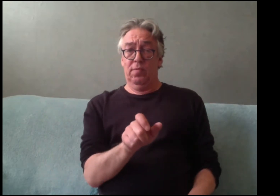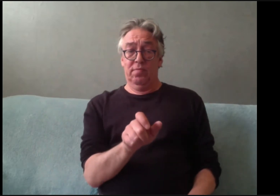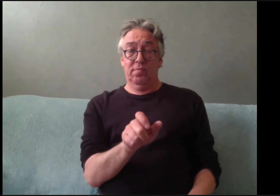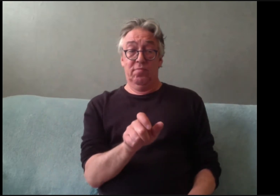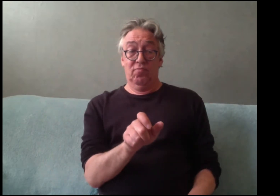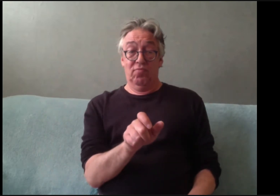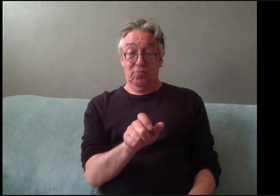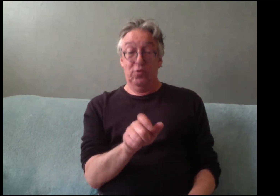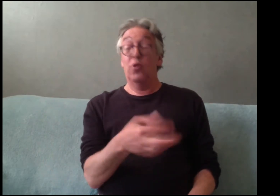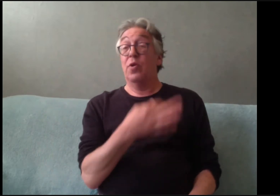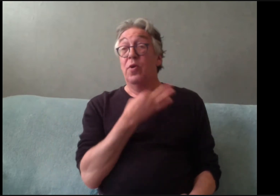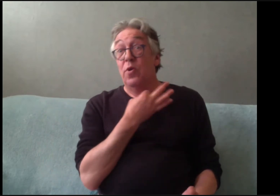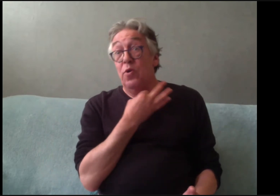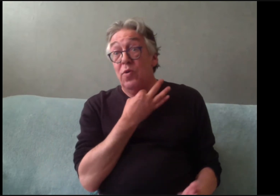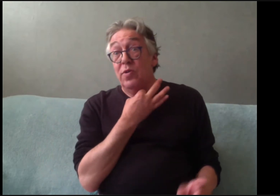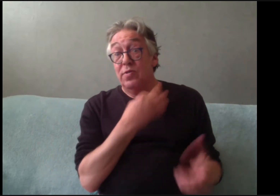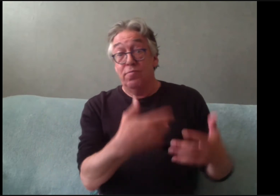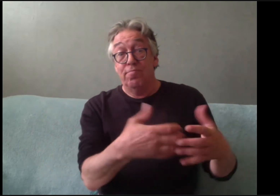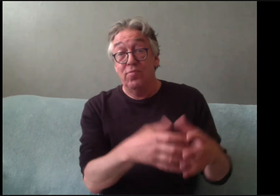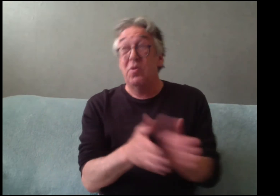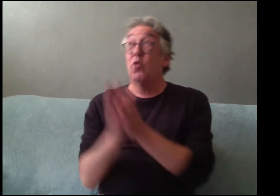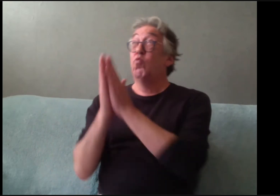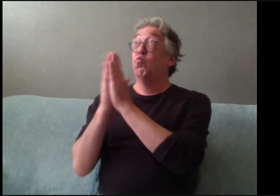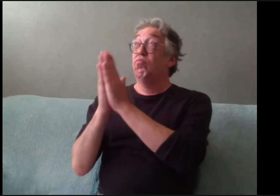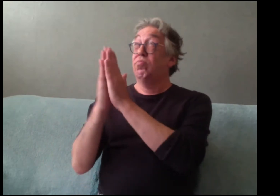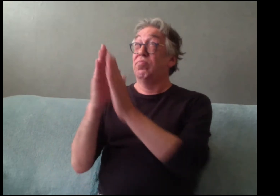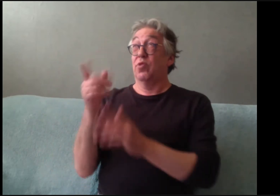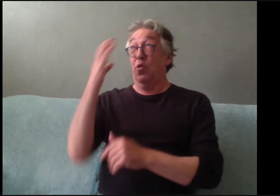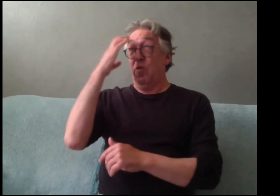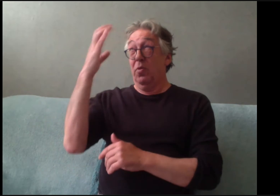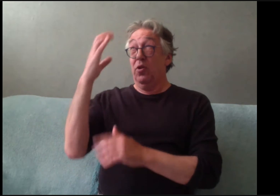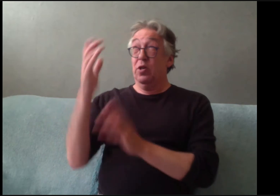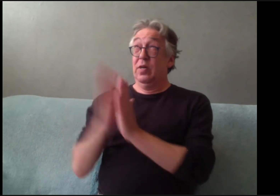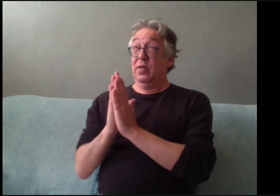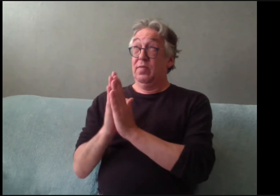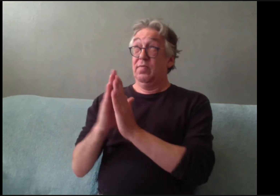by ratifying the CRPD, Article 11, as you know.